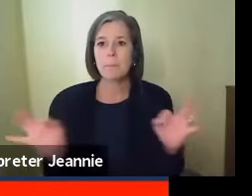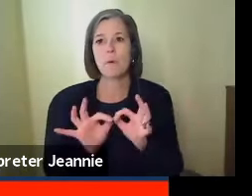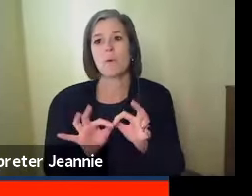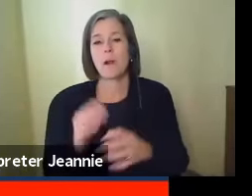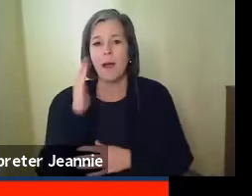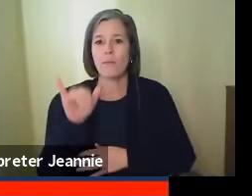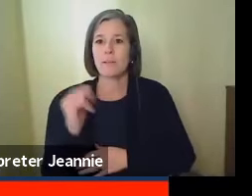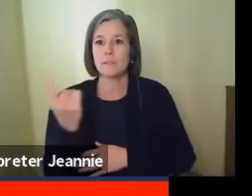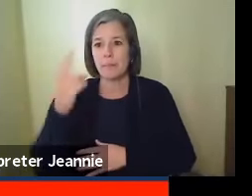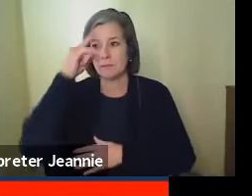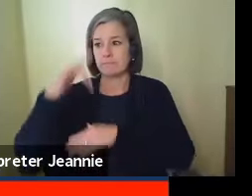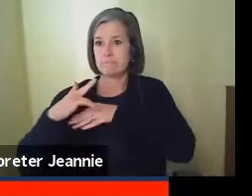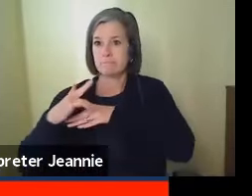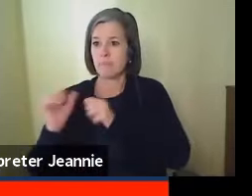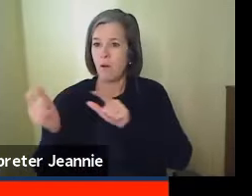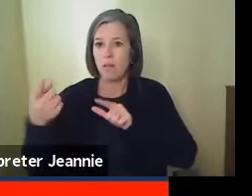on the minds of all of you. Will these vaccines be safe?